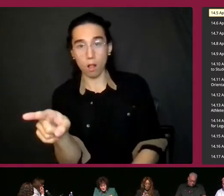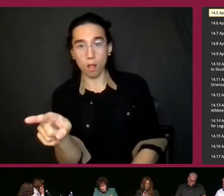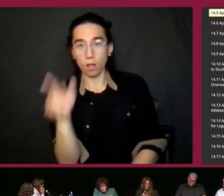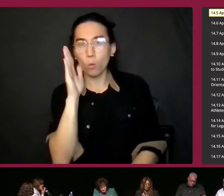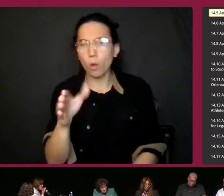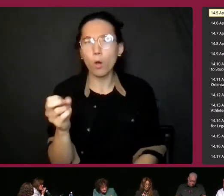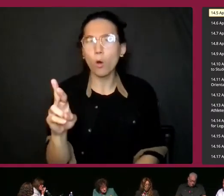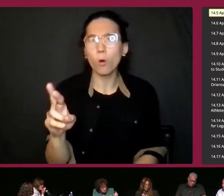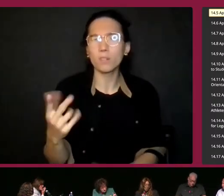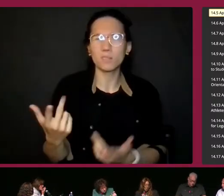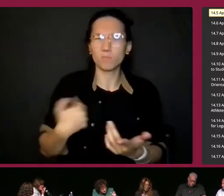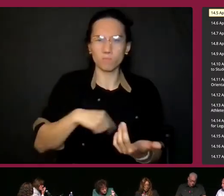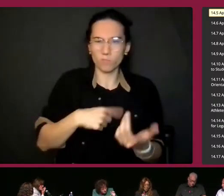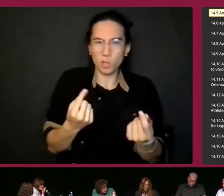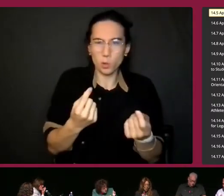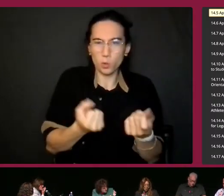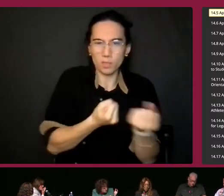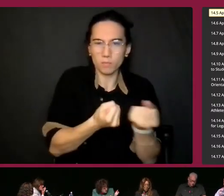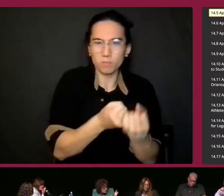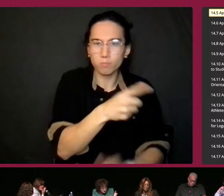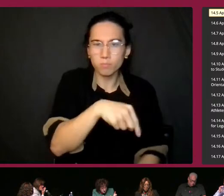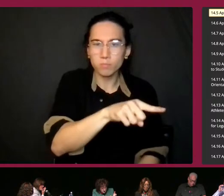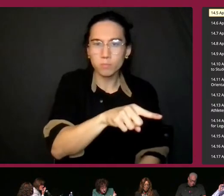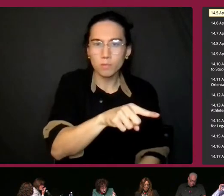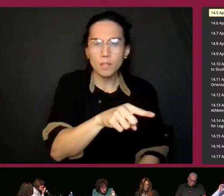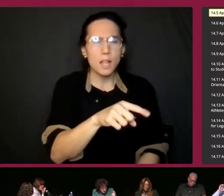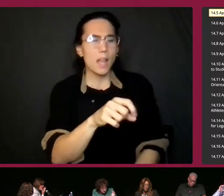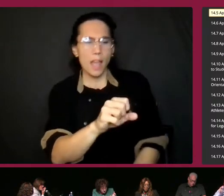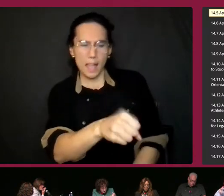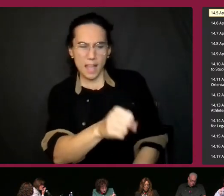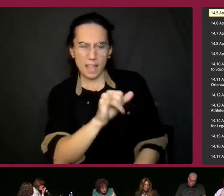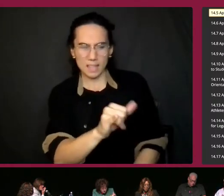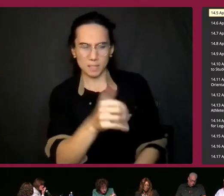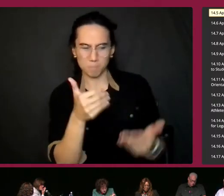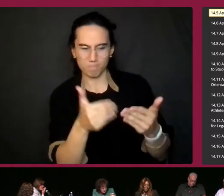That's closely related to the question that Trus--, Anthony asked.